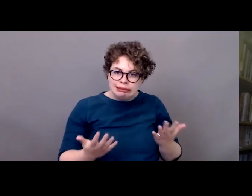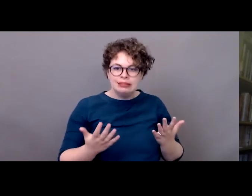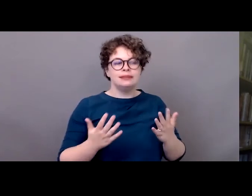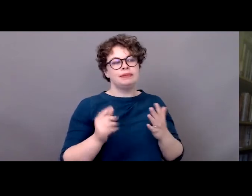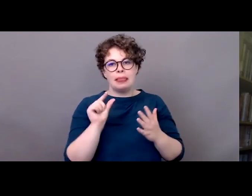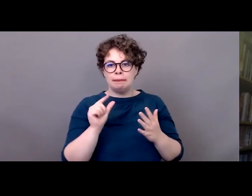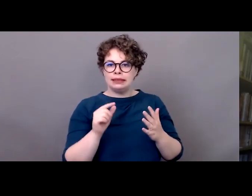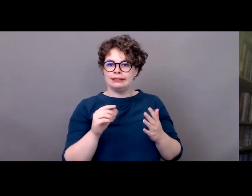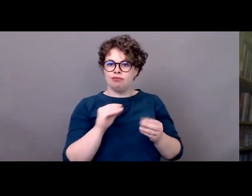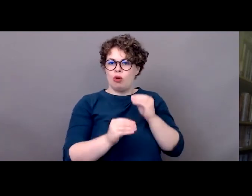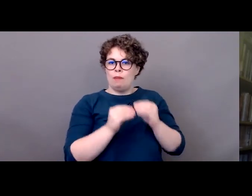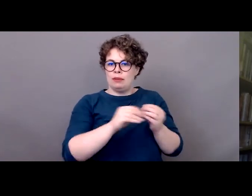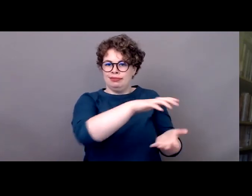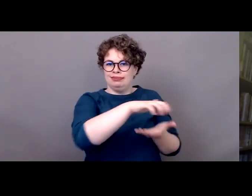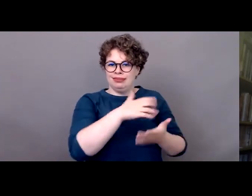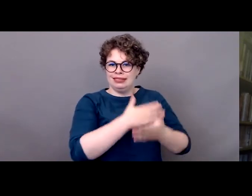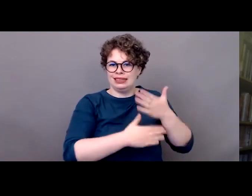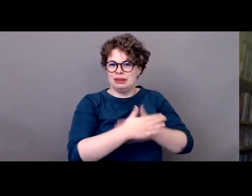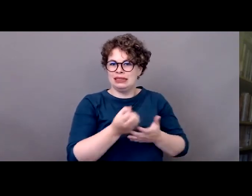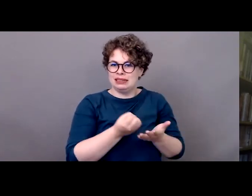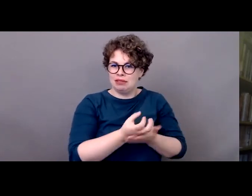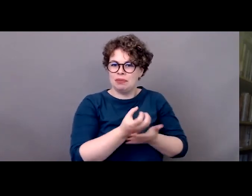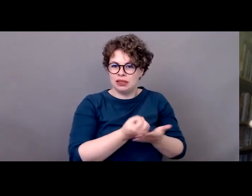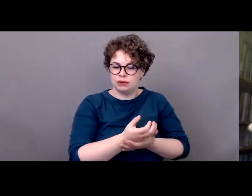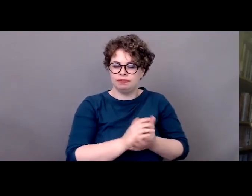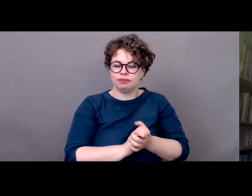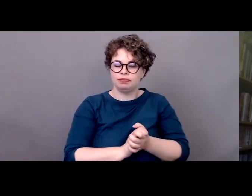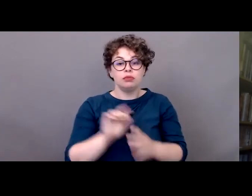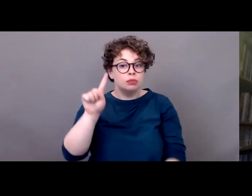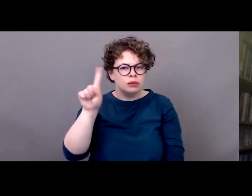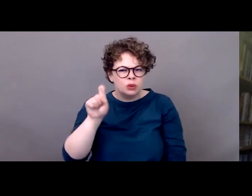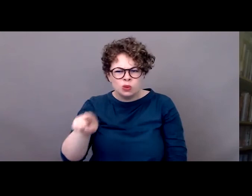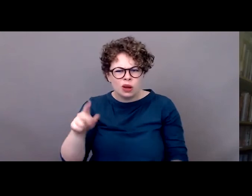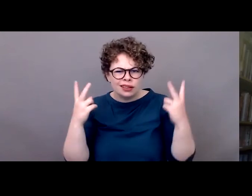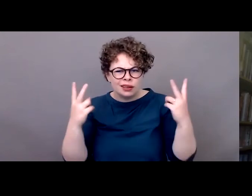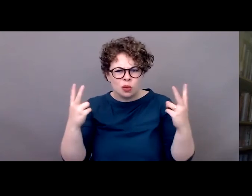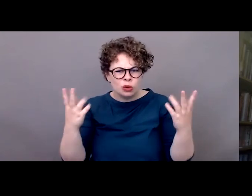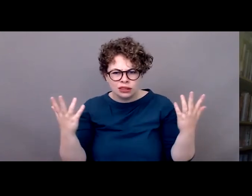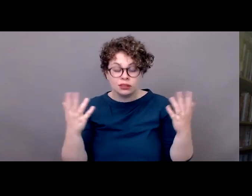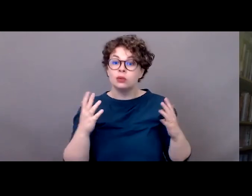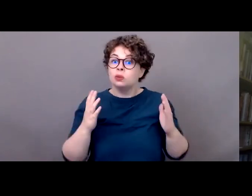So why is data important then? First of all, it is to identify populations with disabilities. So,